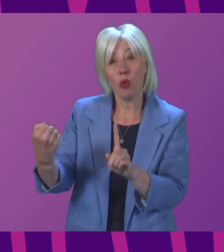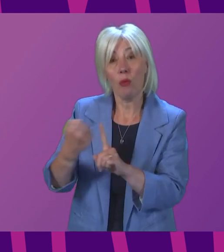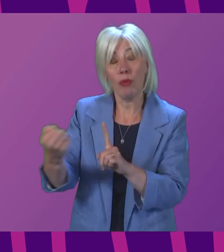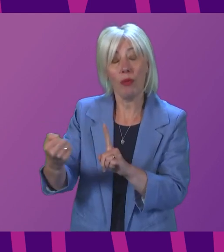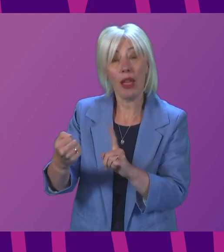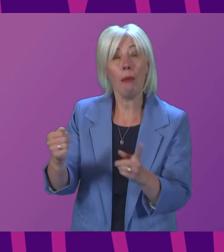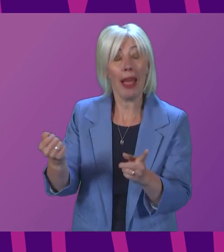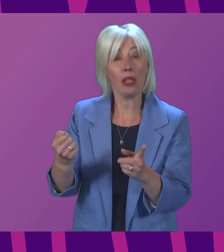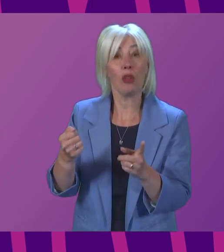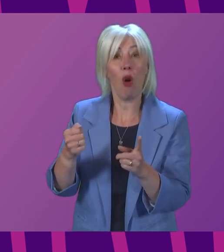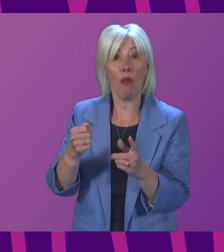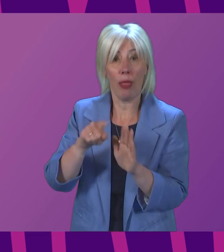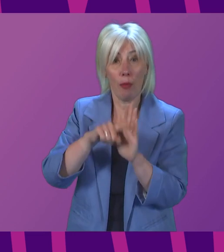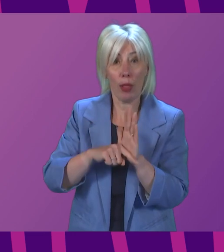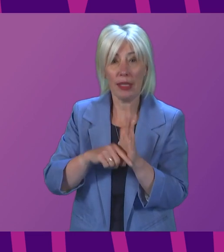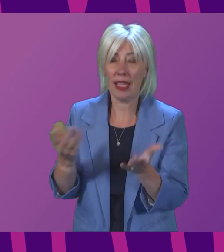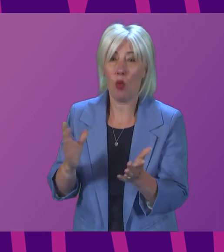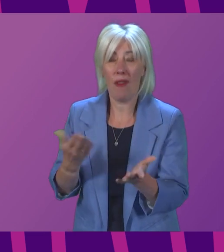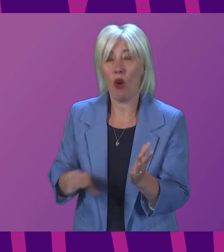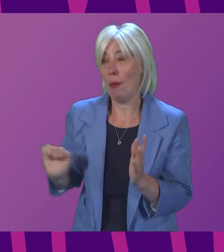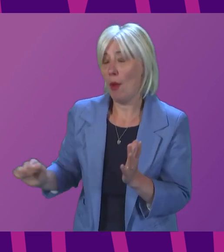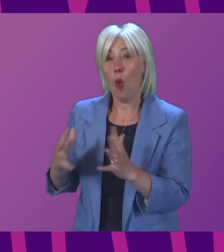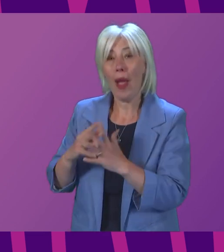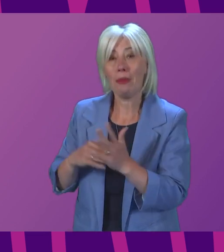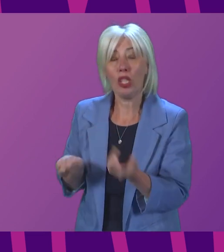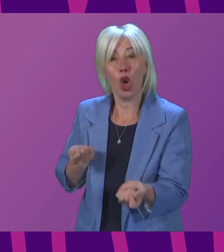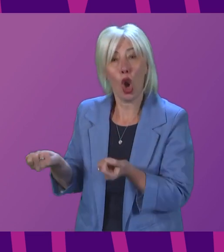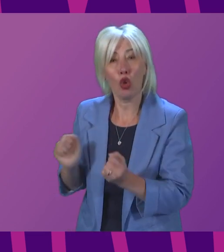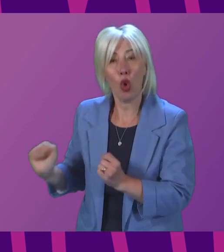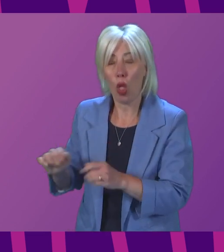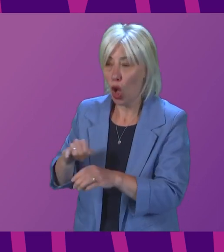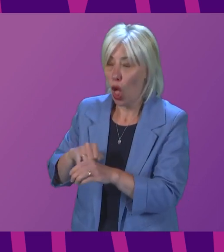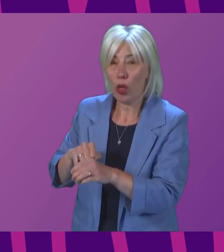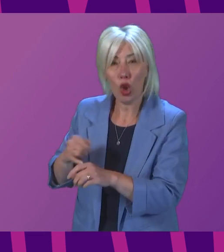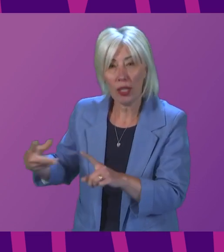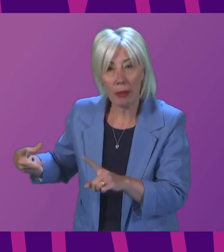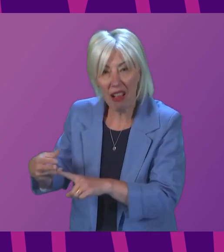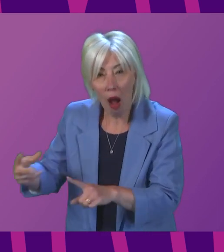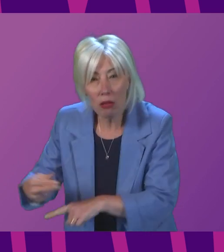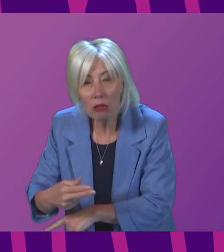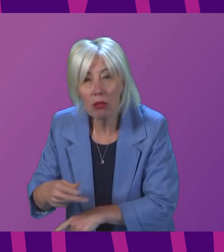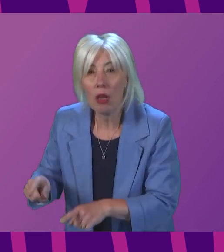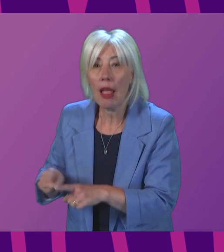by the damaging impact of Westminster control, toxic cuts and a spiralling Tory cost of living